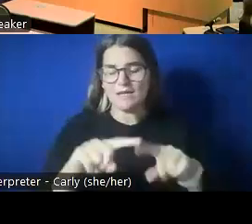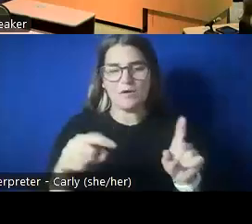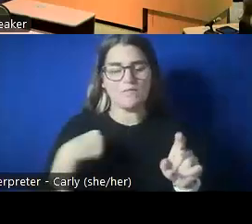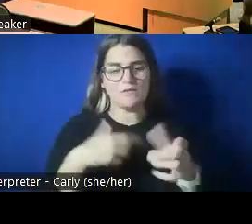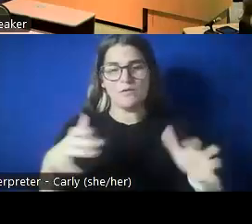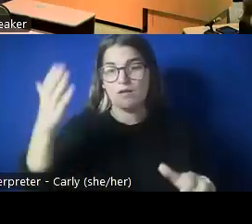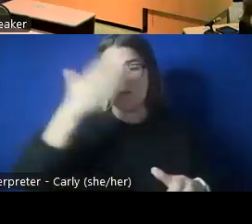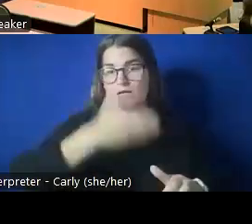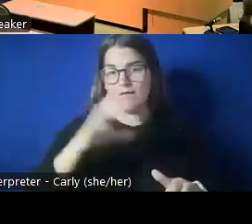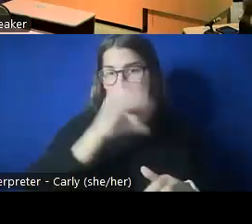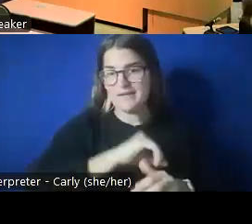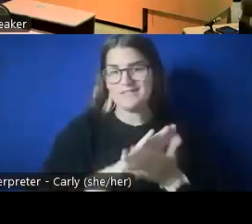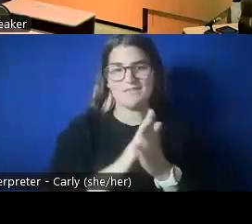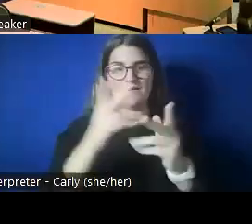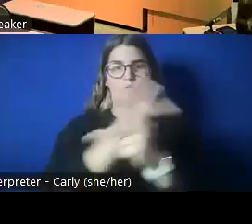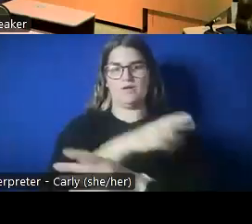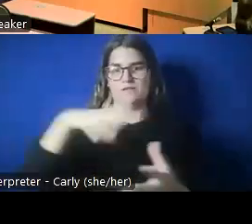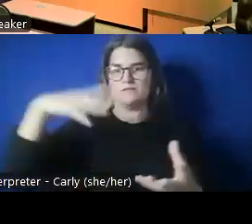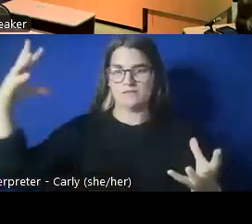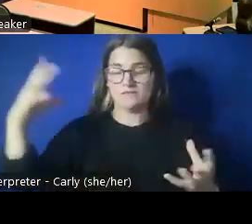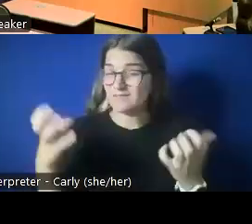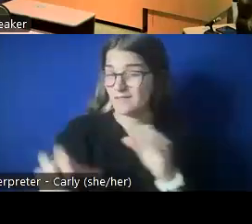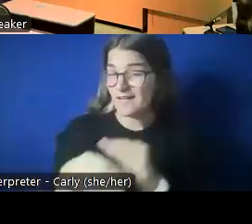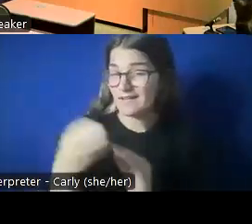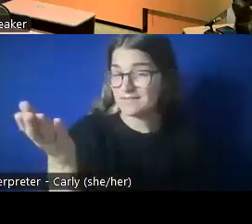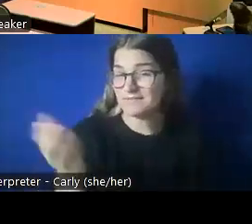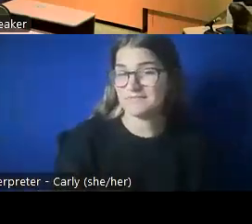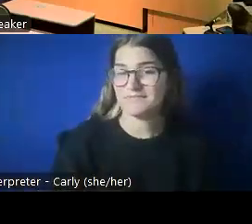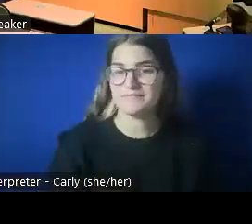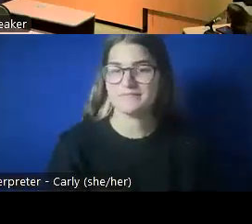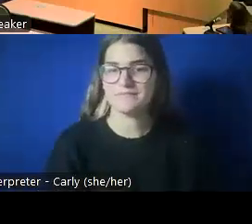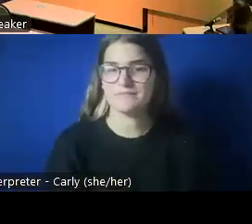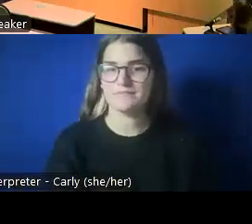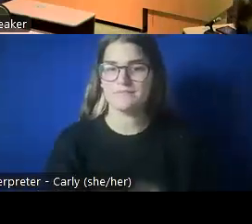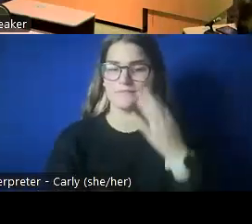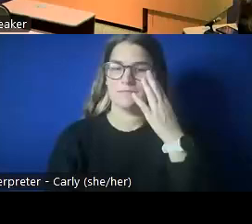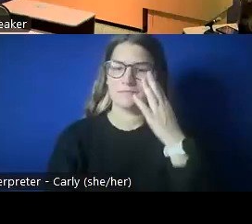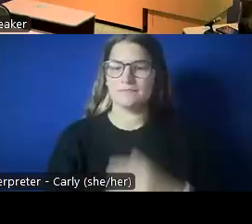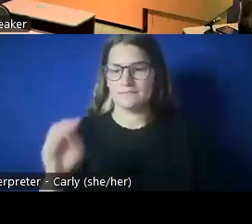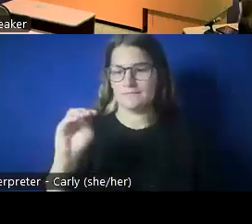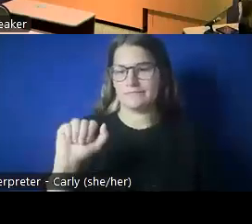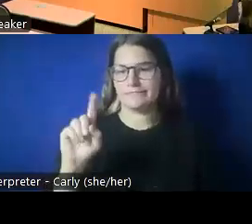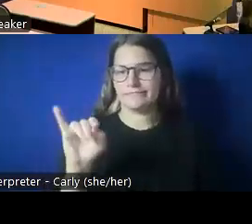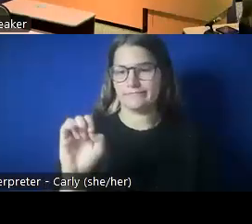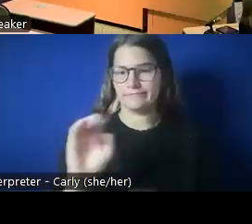problem to be worse but I don't know if you guys want to add anything um so I actually spent seven